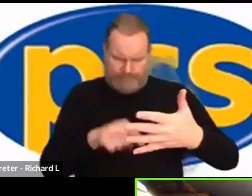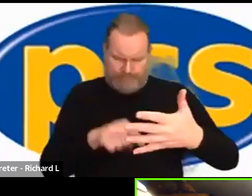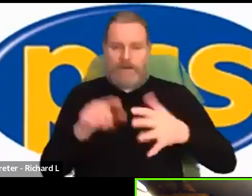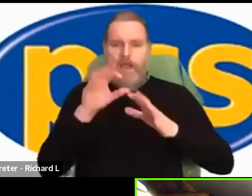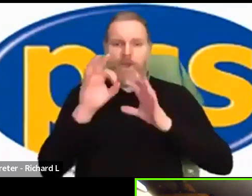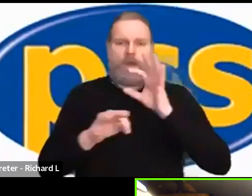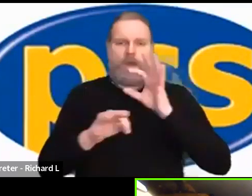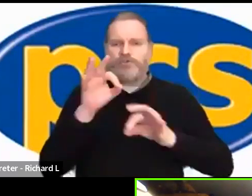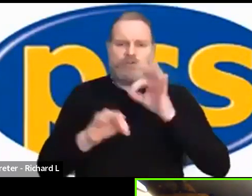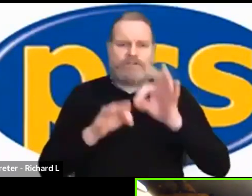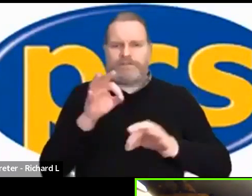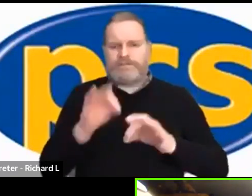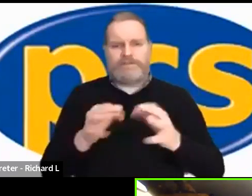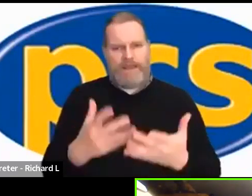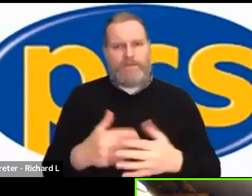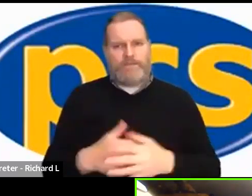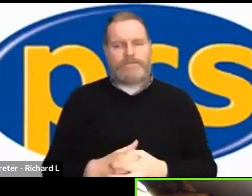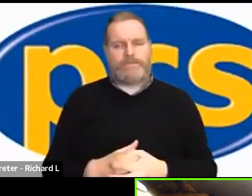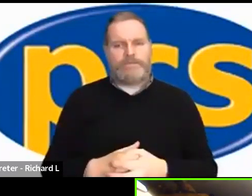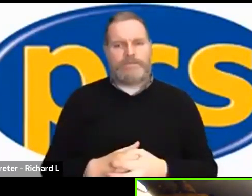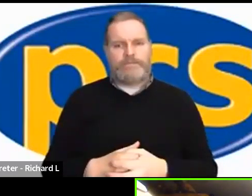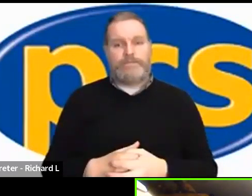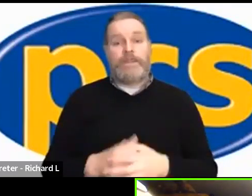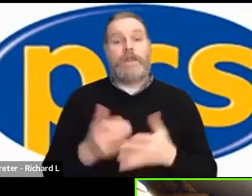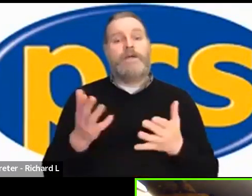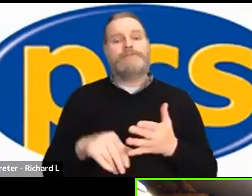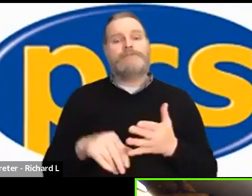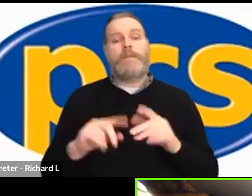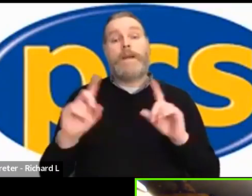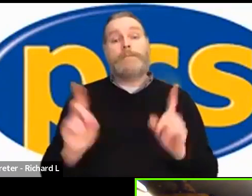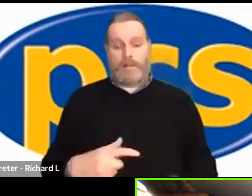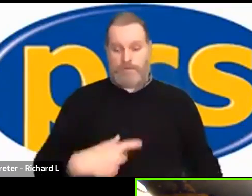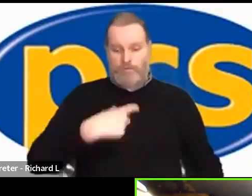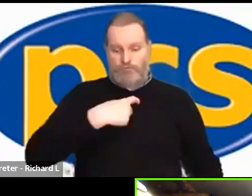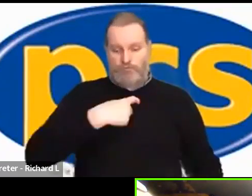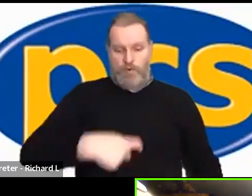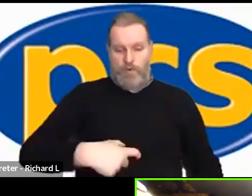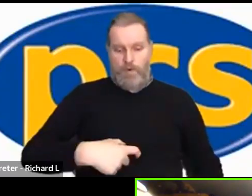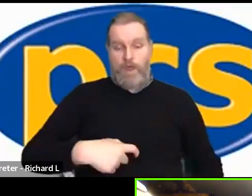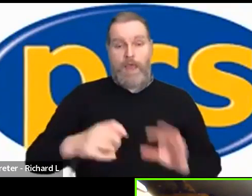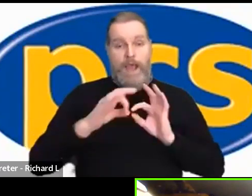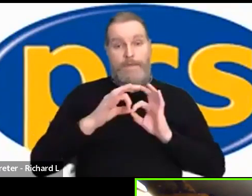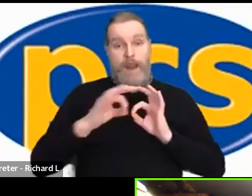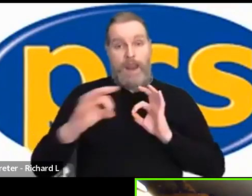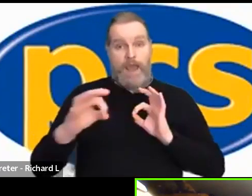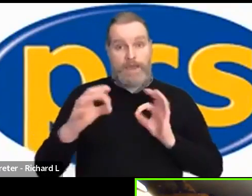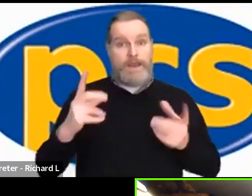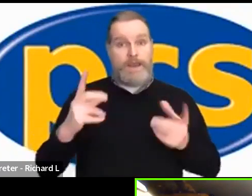bunch of questions, and I think we should probably probably address this quite clearly, both from people who are line managers , saying as